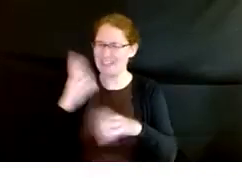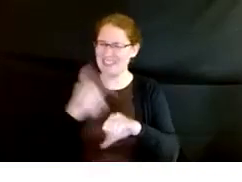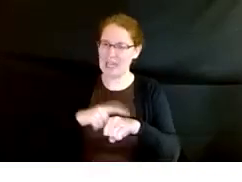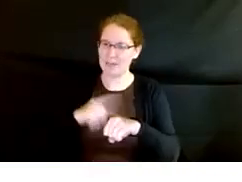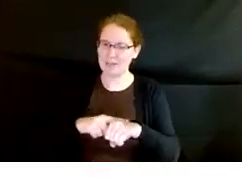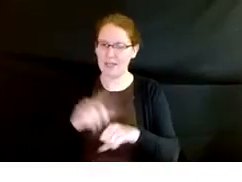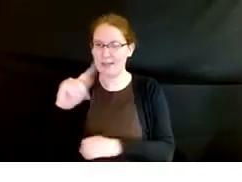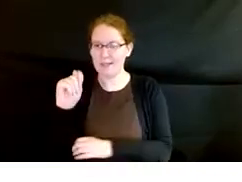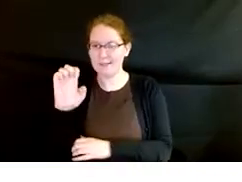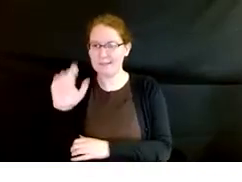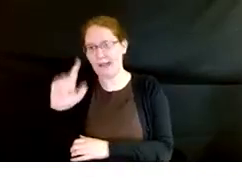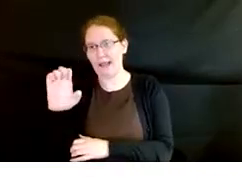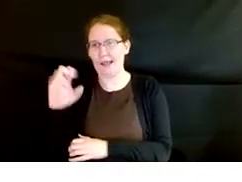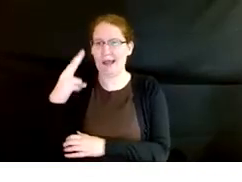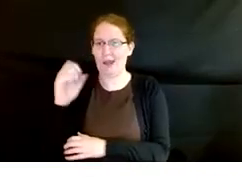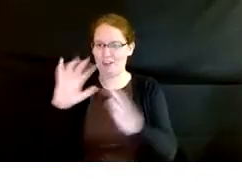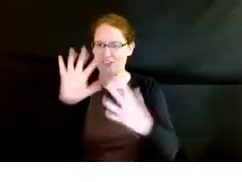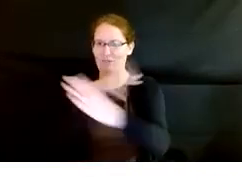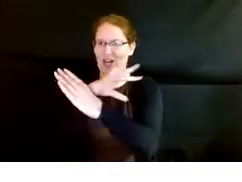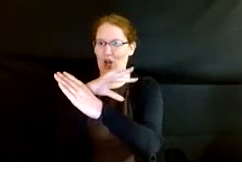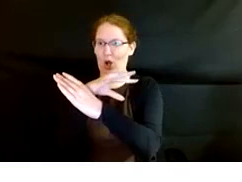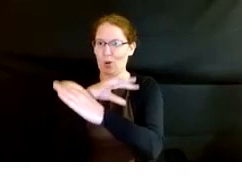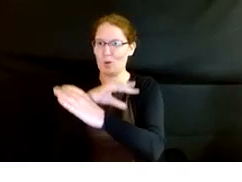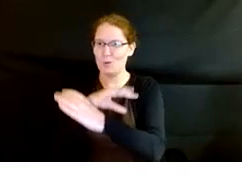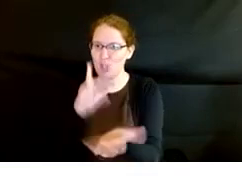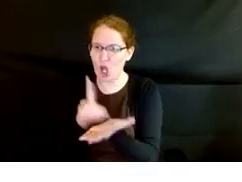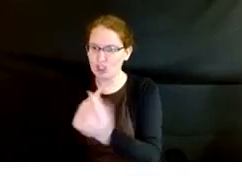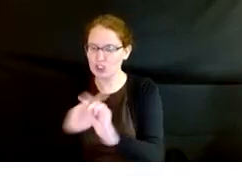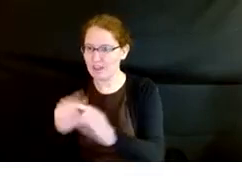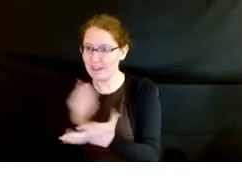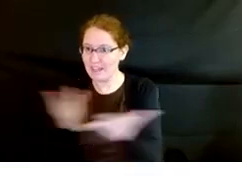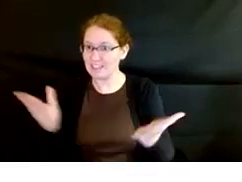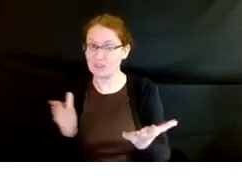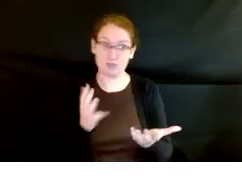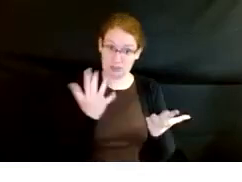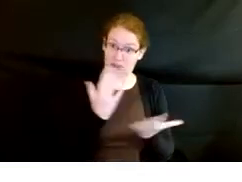the pandemic and to some degree still are ...so if somebody is going to be talking with their doctor